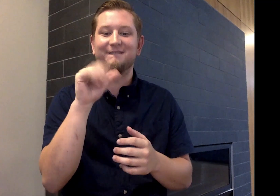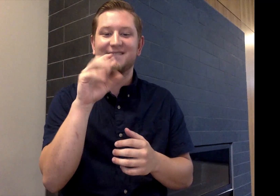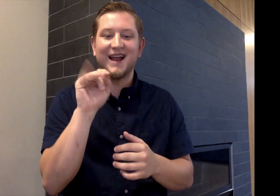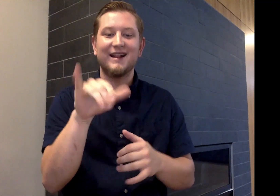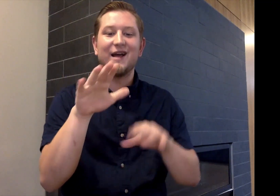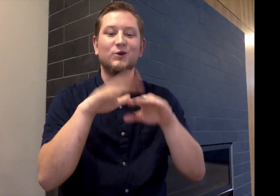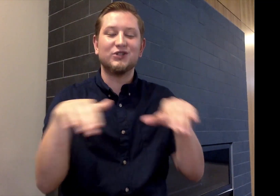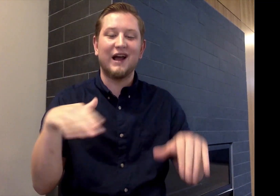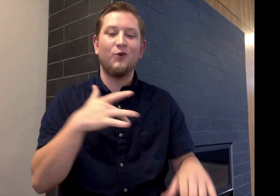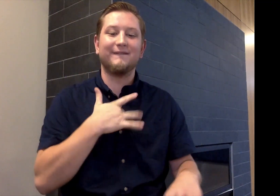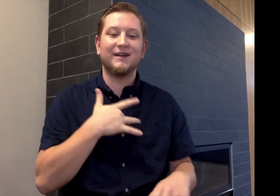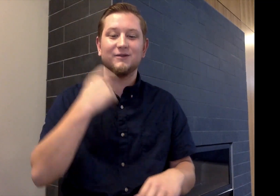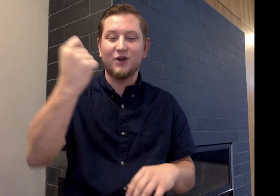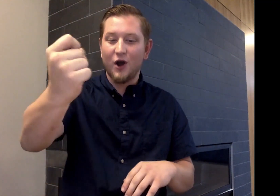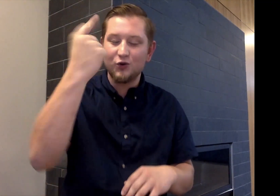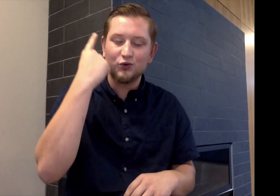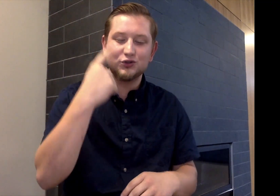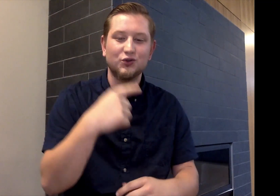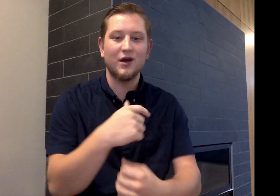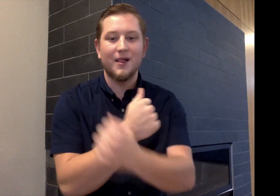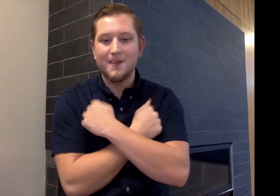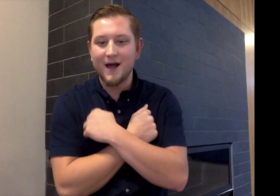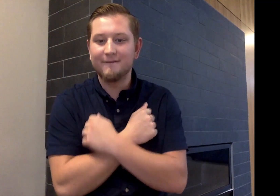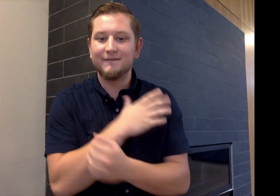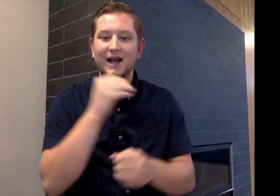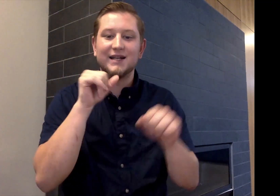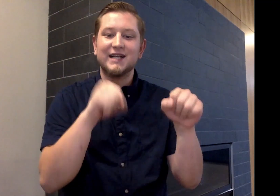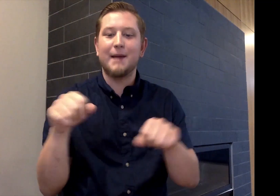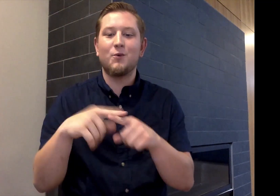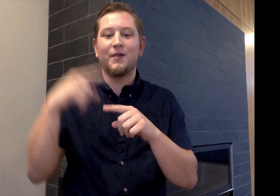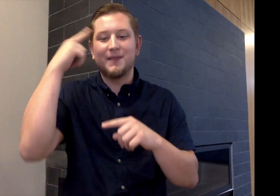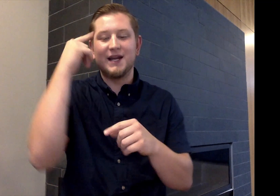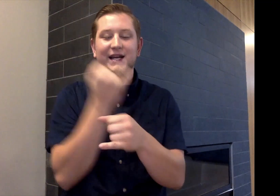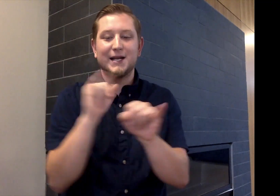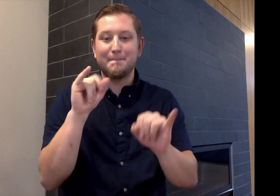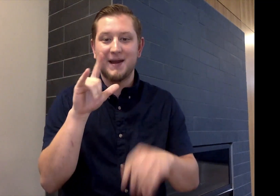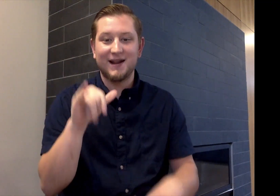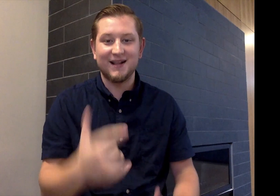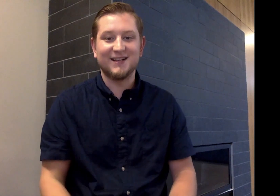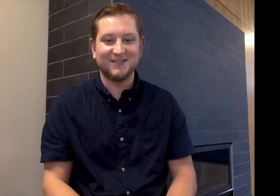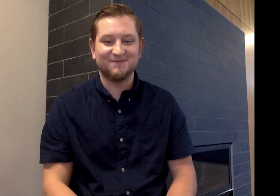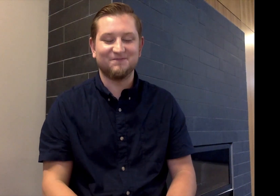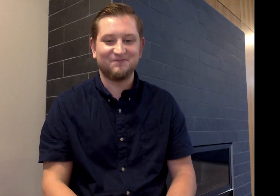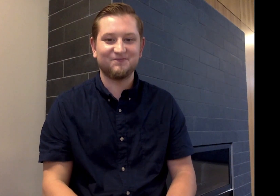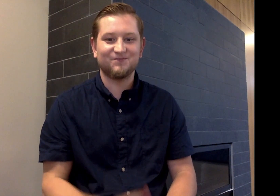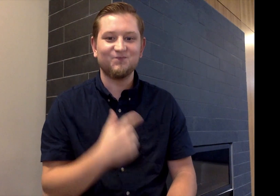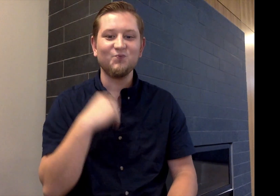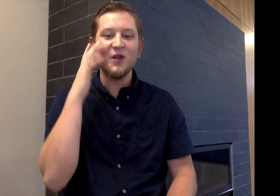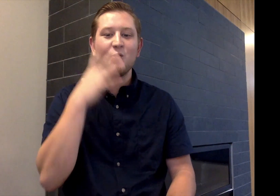that they could have. The fact that a child feels understood and loved means that they can think independently.